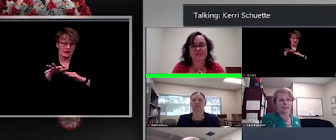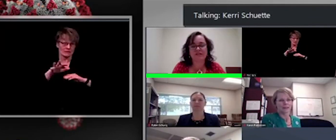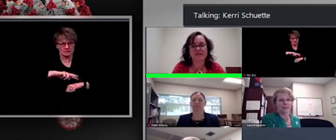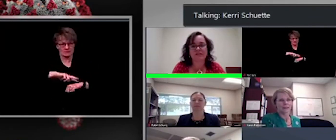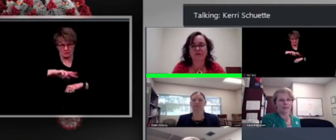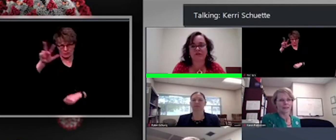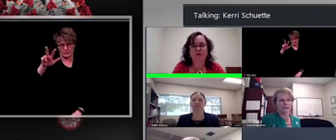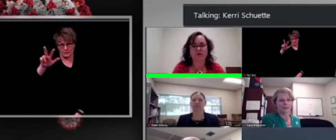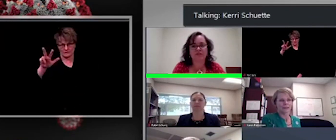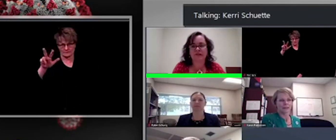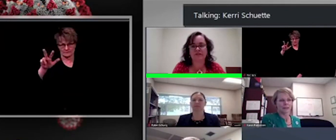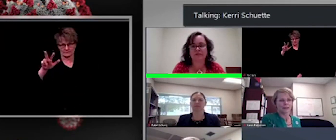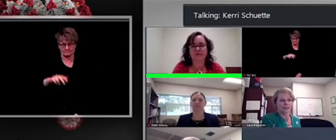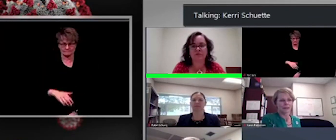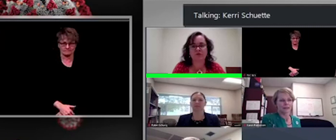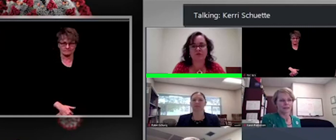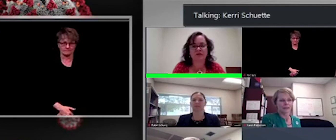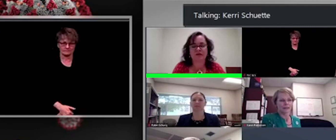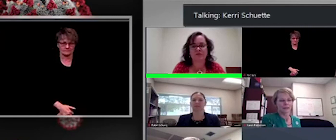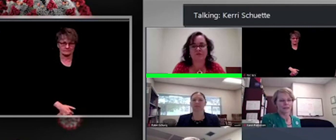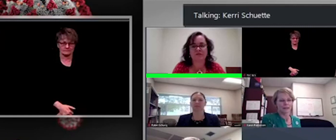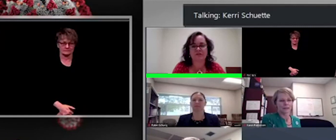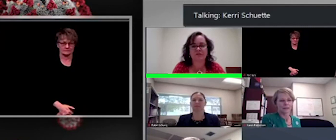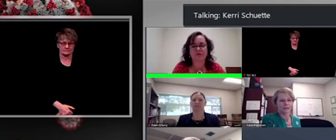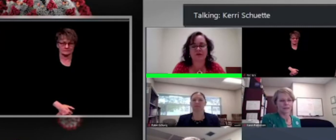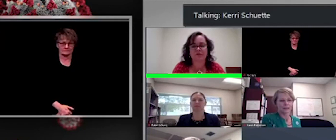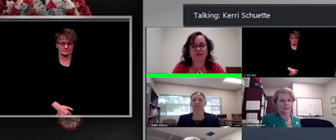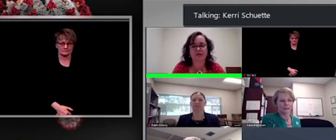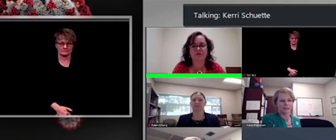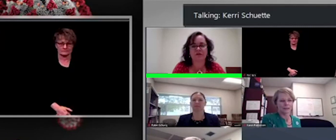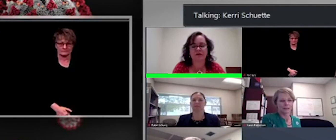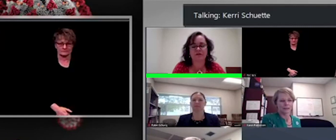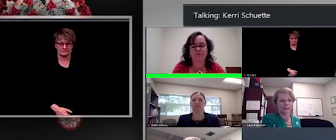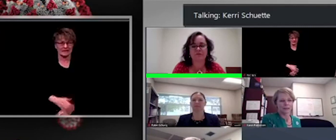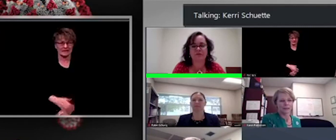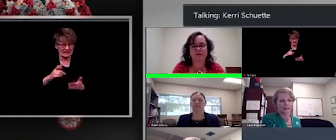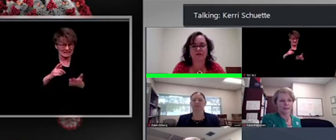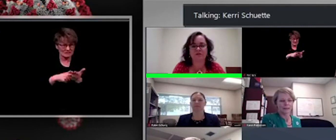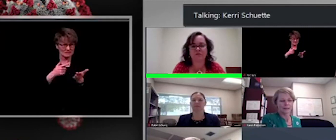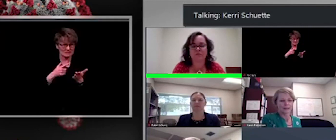it takes a little bit longer to get the numbers distilled the way that we need them to look